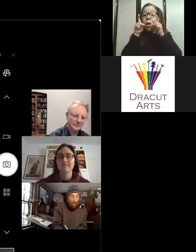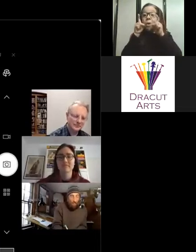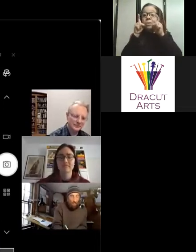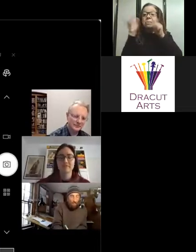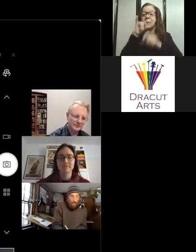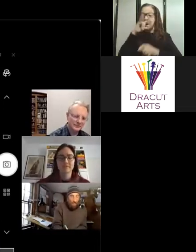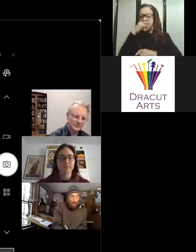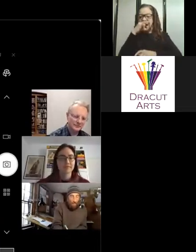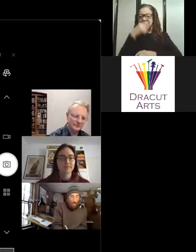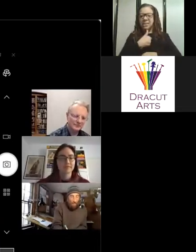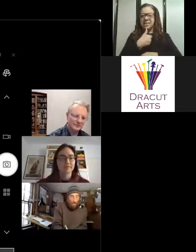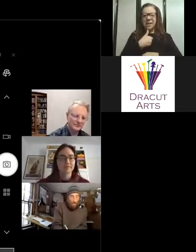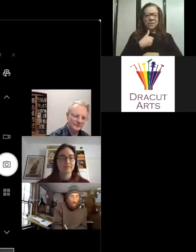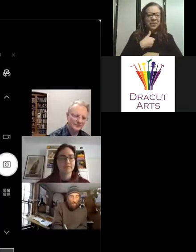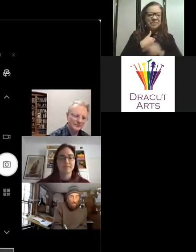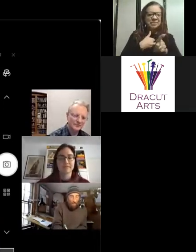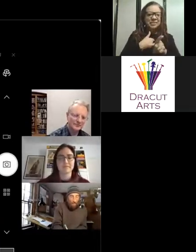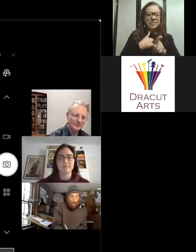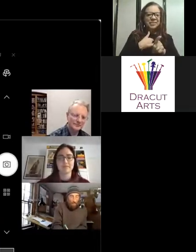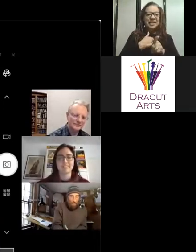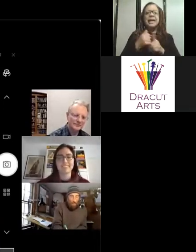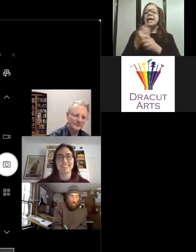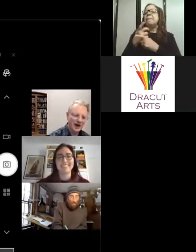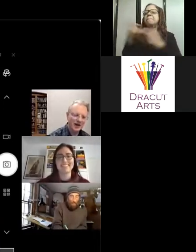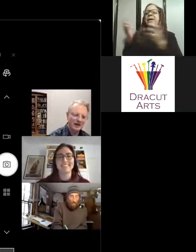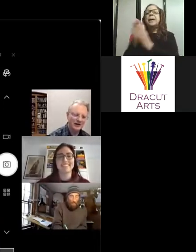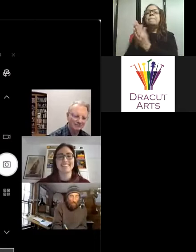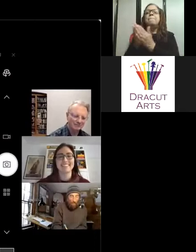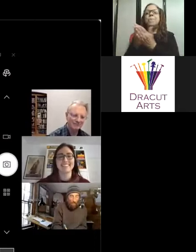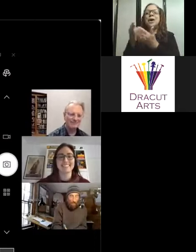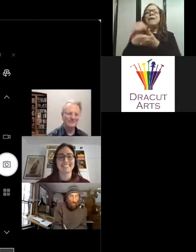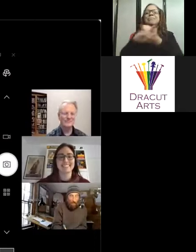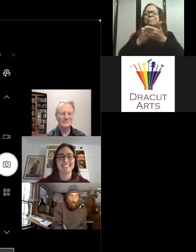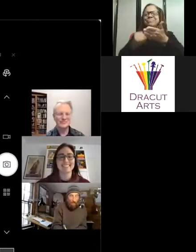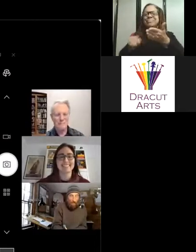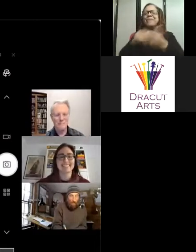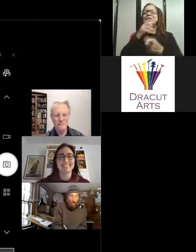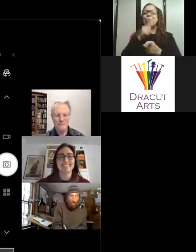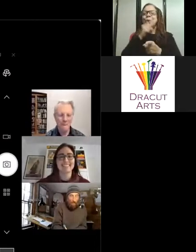pencil, and a great big sketchbook. I have some old sketchbooks that-- I don't know how I carried them around--